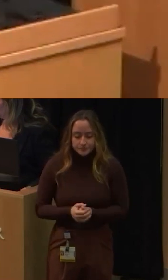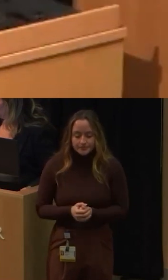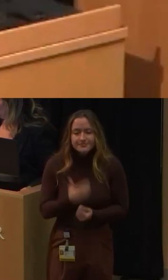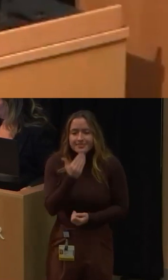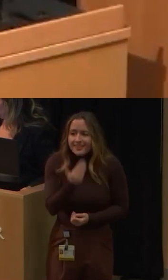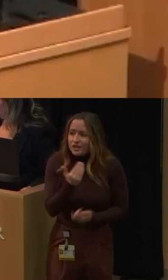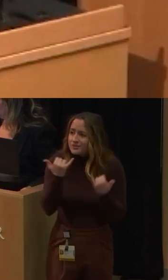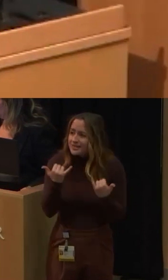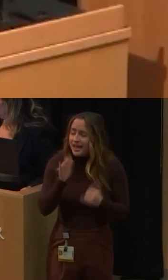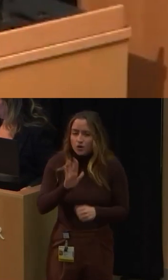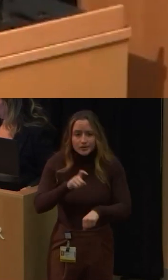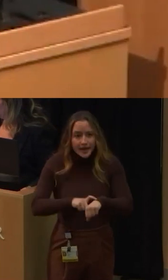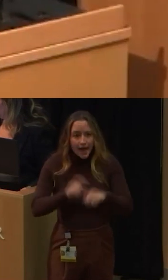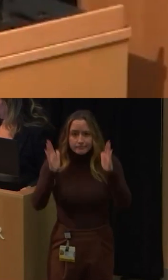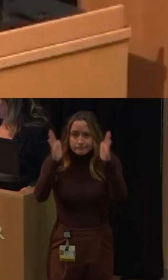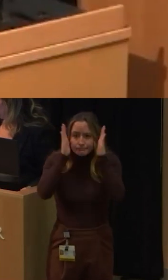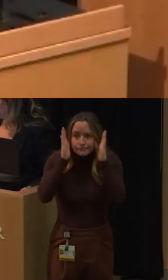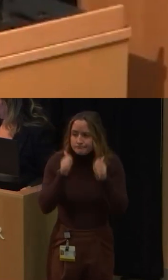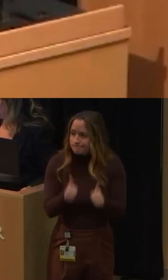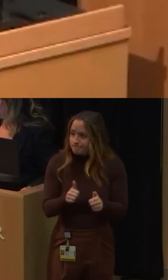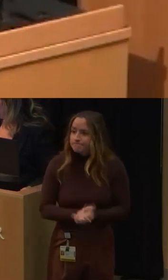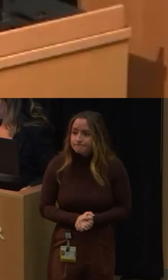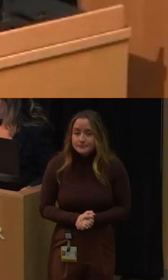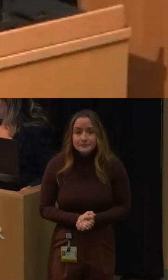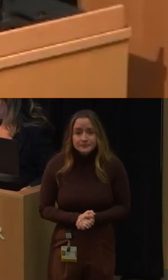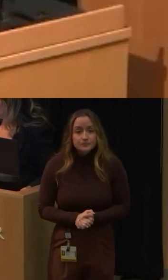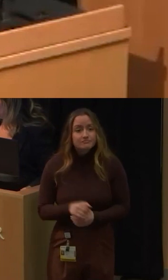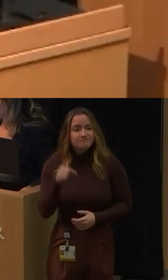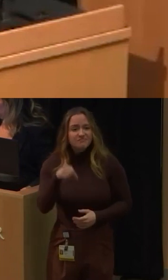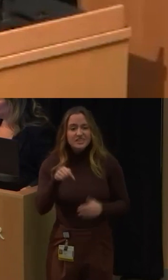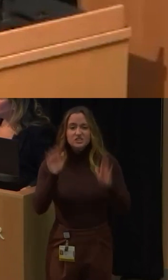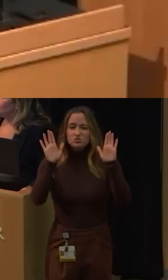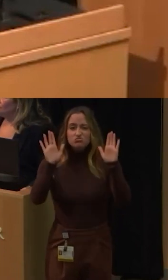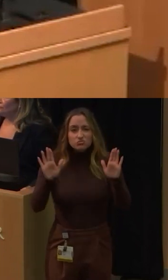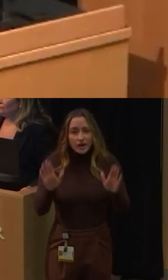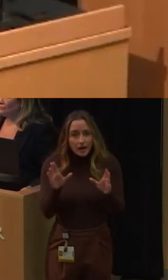This is, it's a great opportunity to talk to a great group of folks